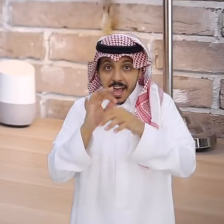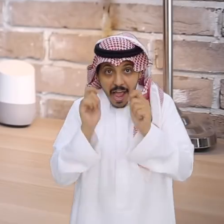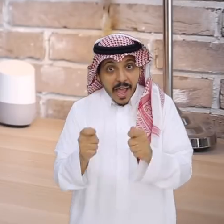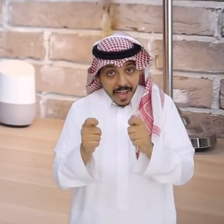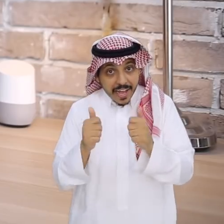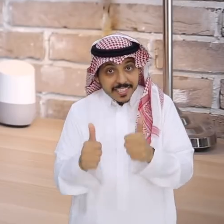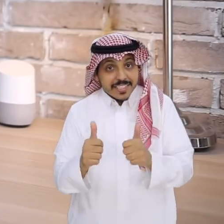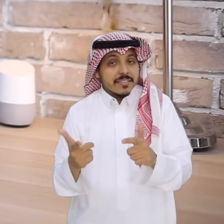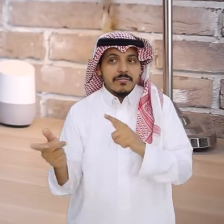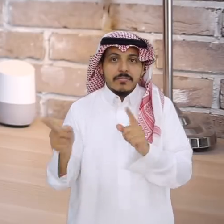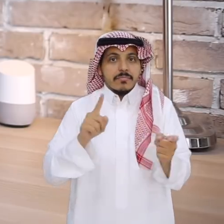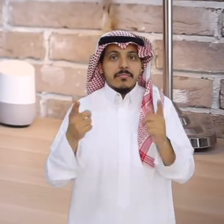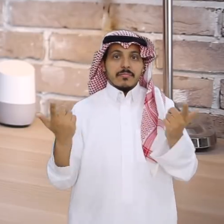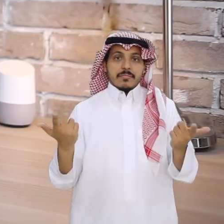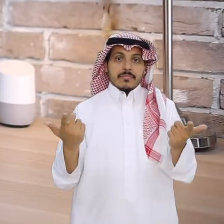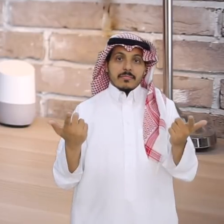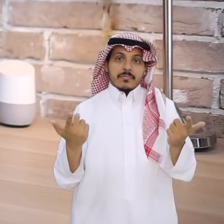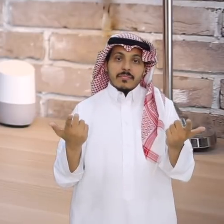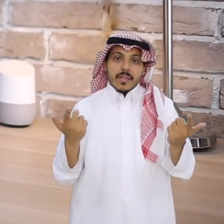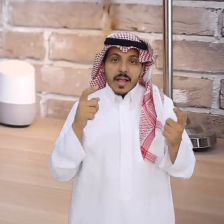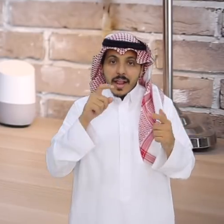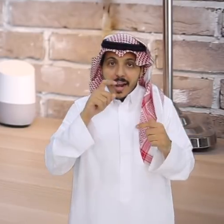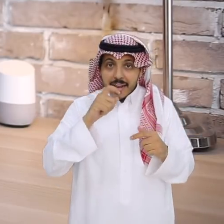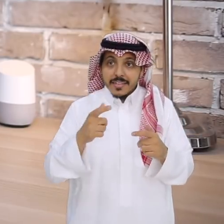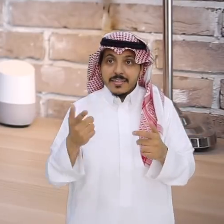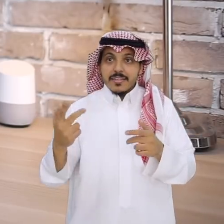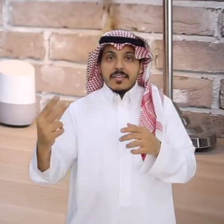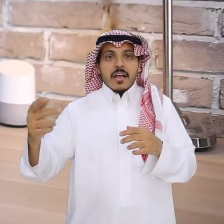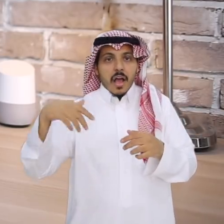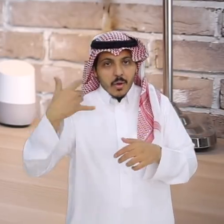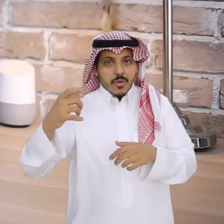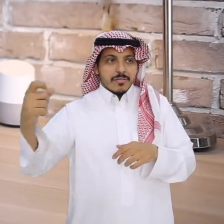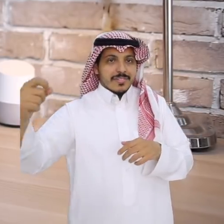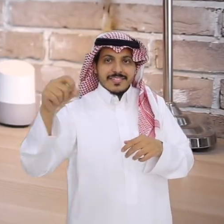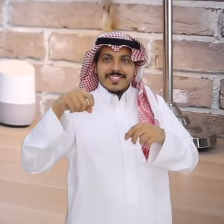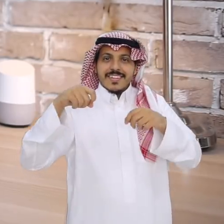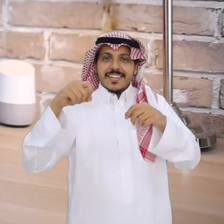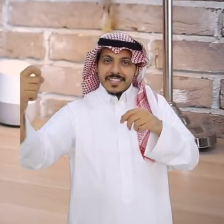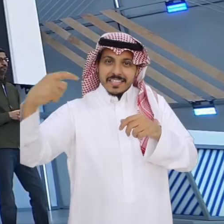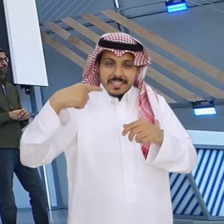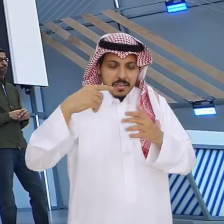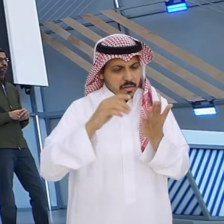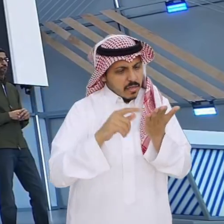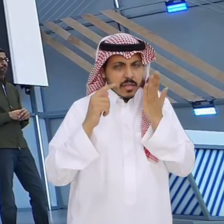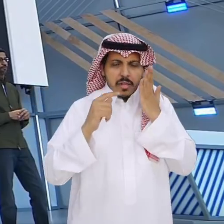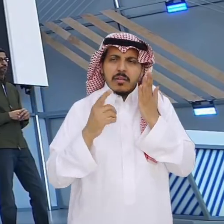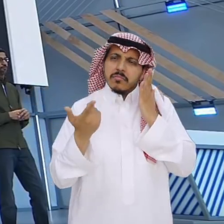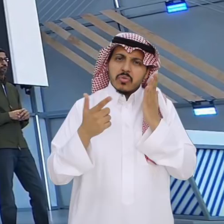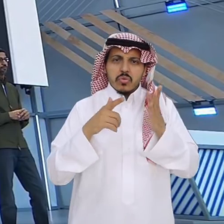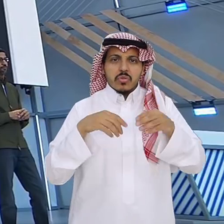Will an advertiser call you to ask about you to buy things you need?